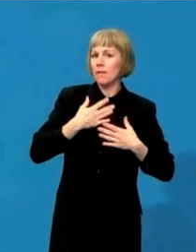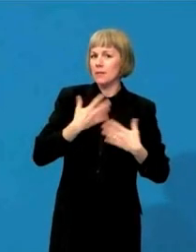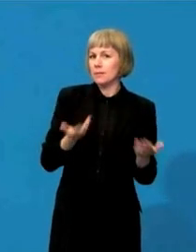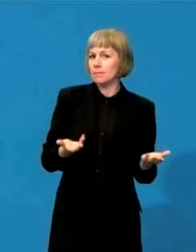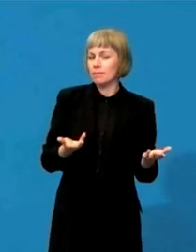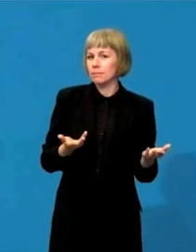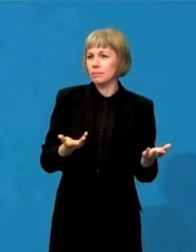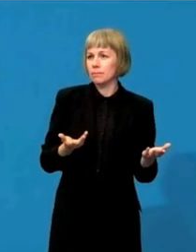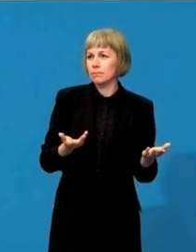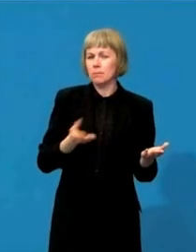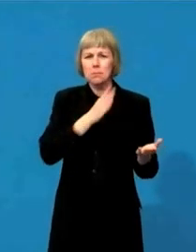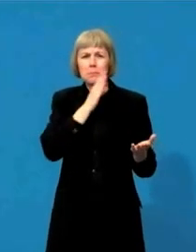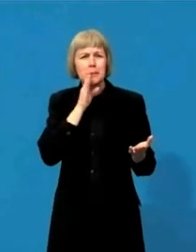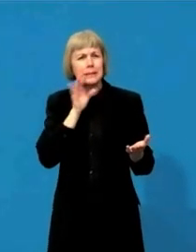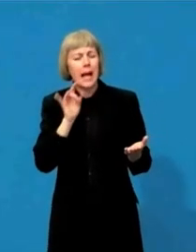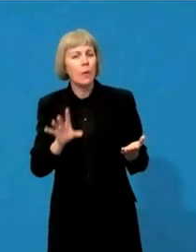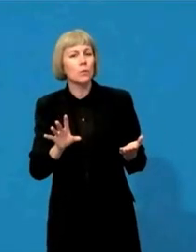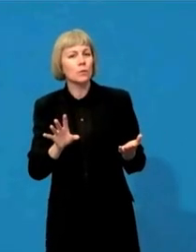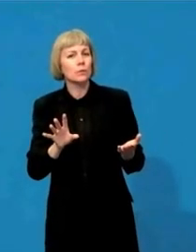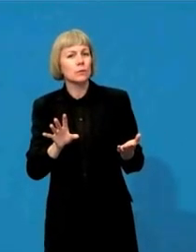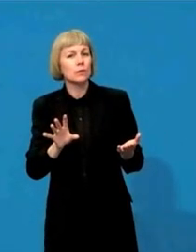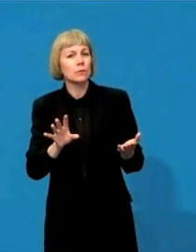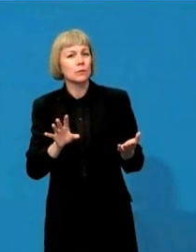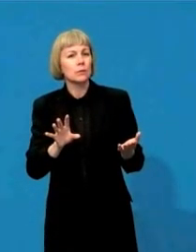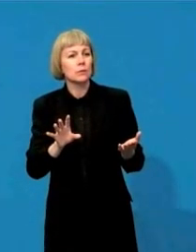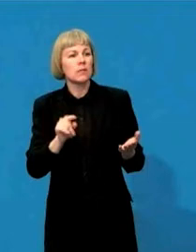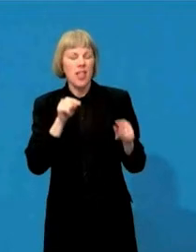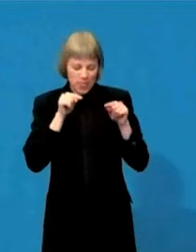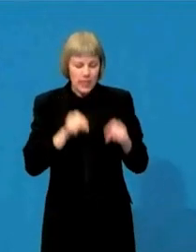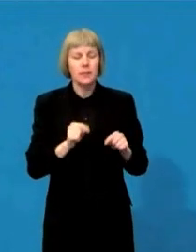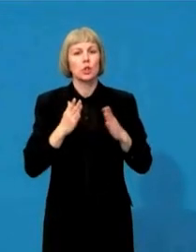We need - and this is a human rights issue I'm talking about here.